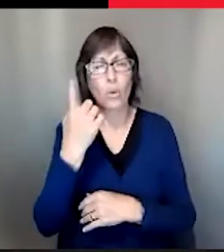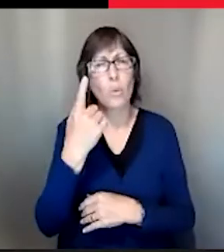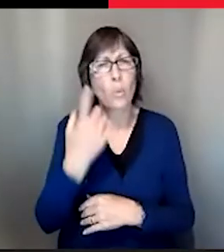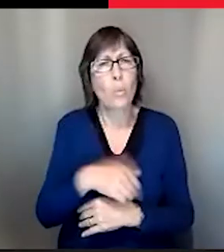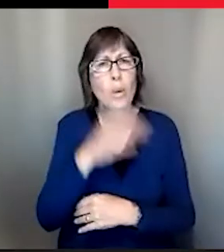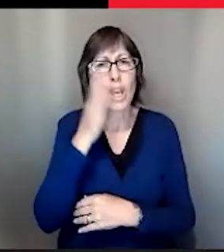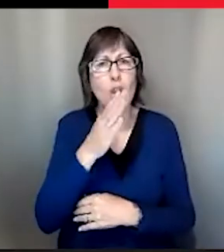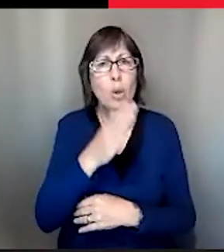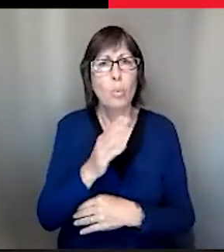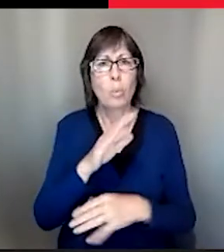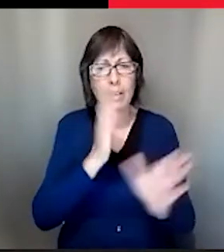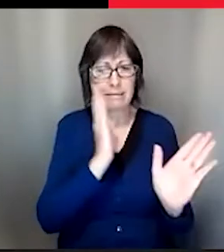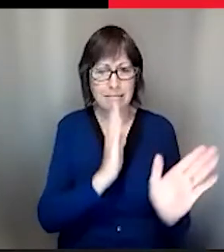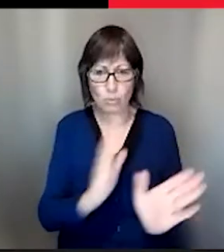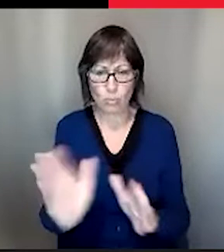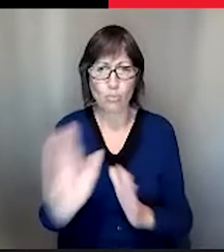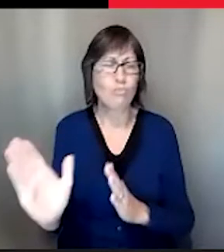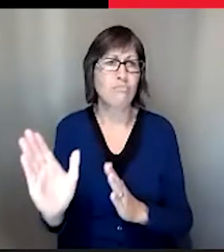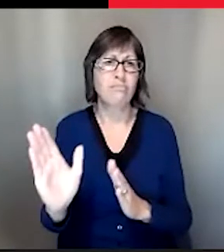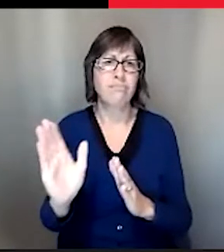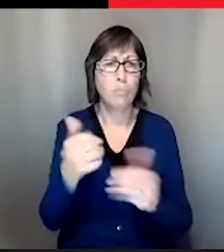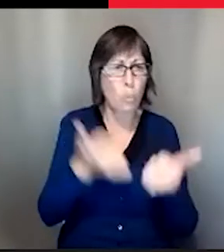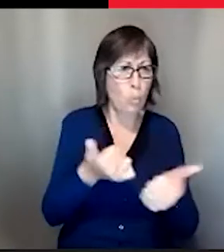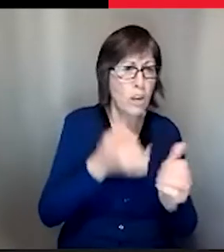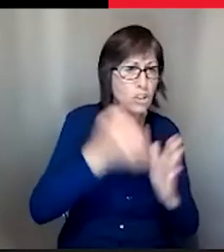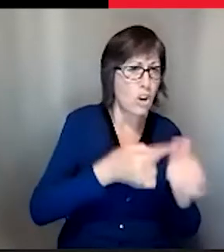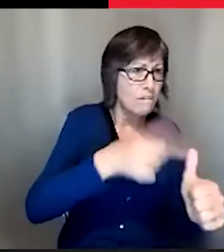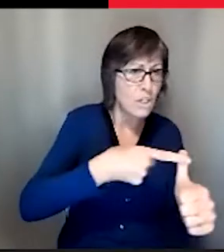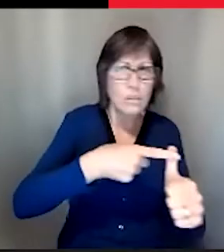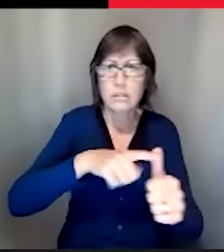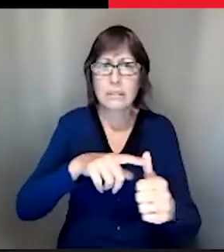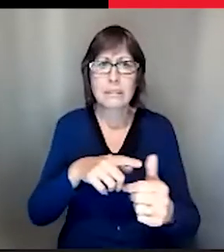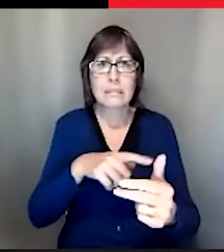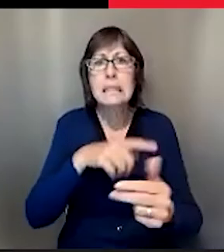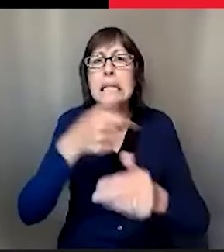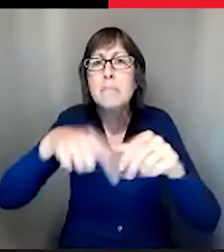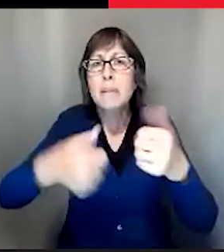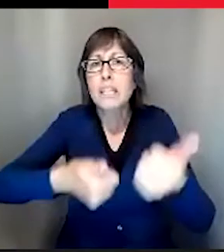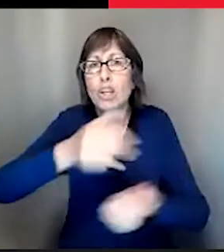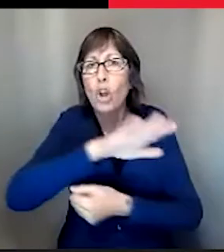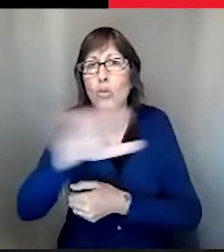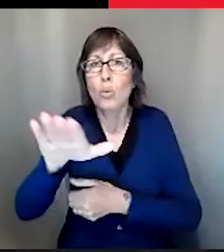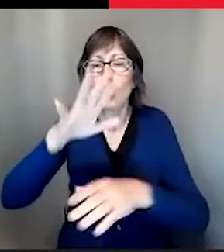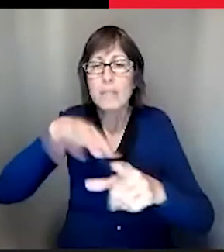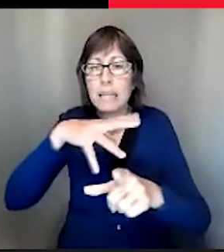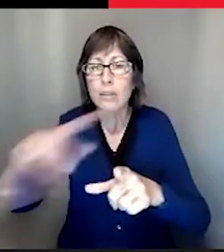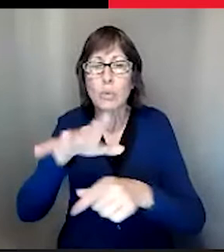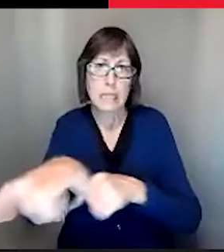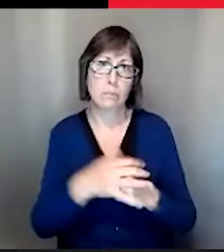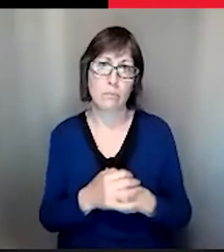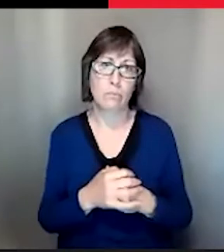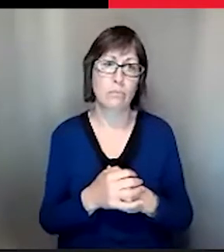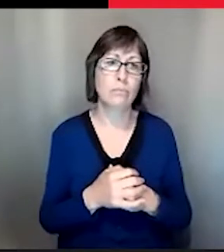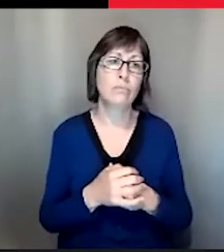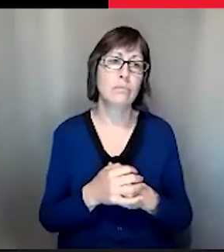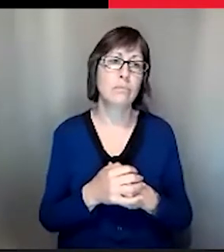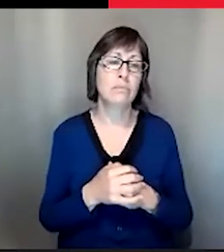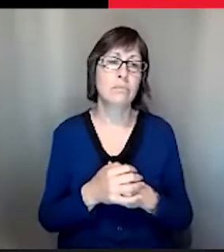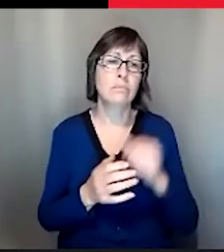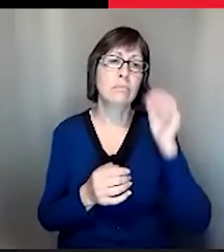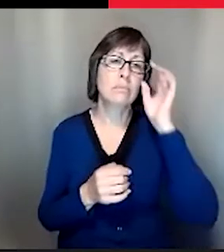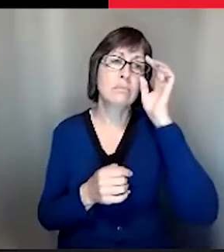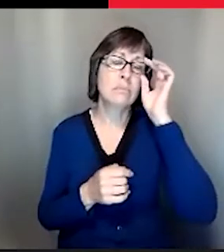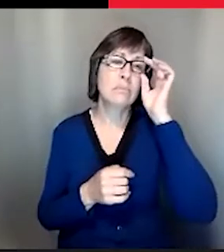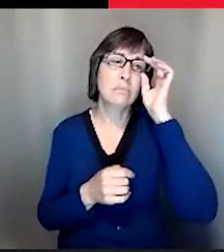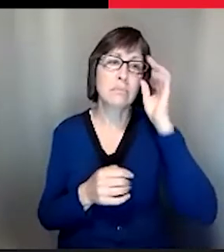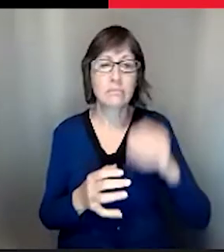on their schedules and needs.